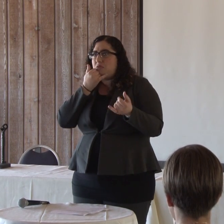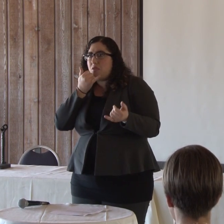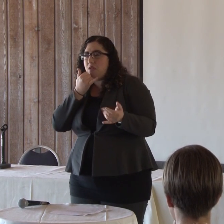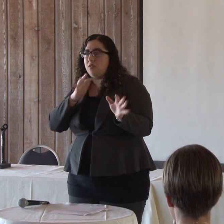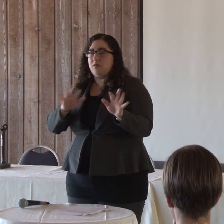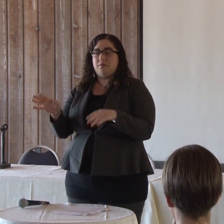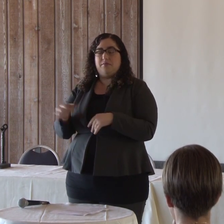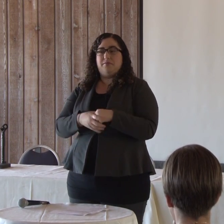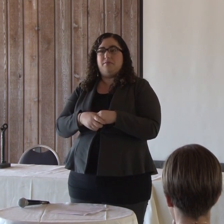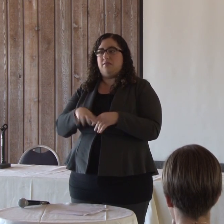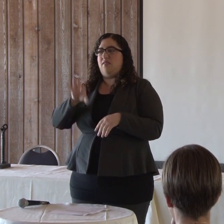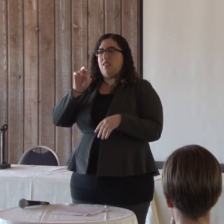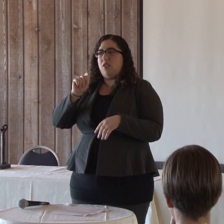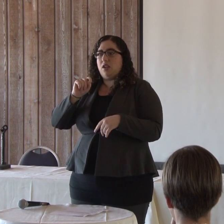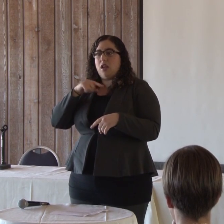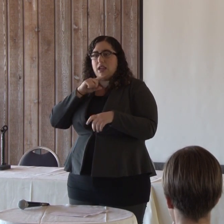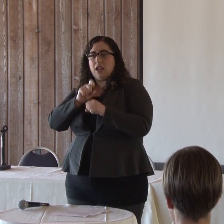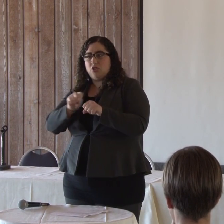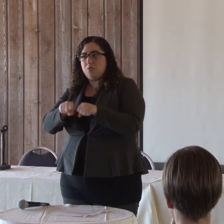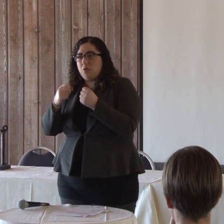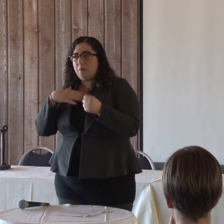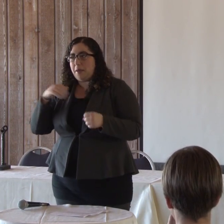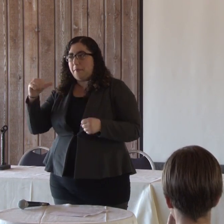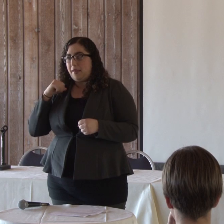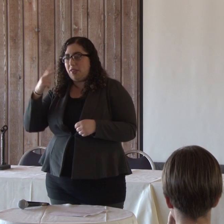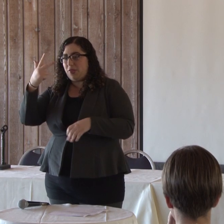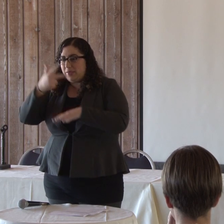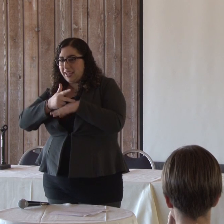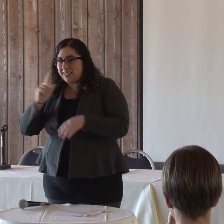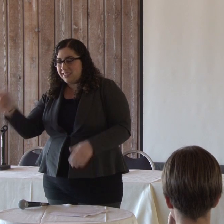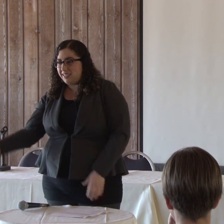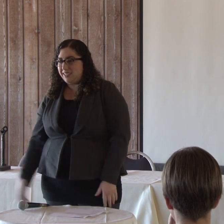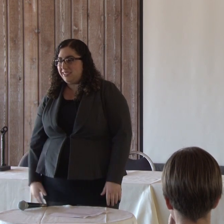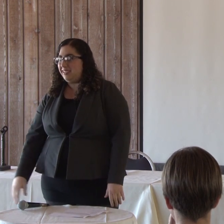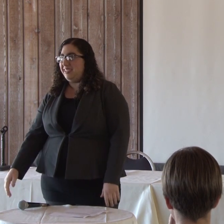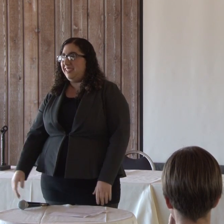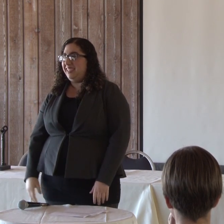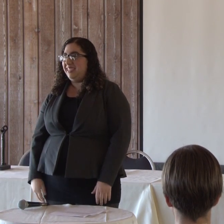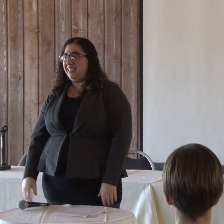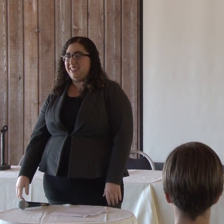I stuck in bed? What happened? Why are the nurses drawing blood? What's going on? Am I sick?